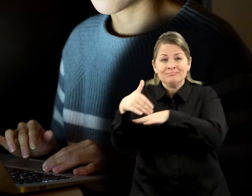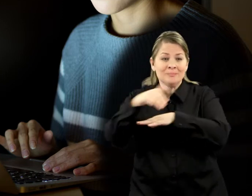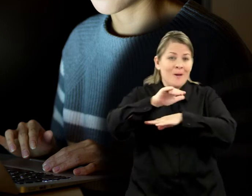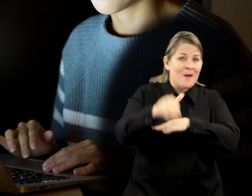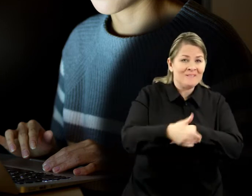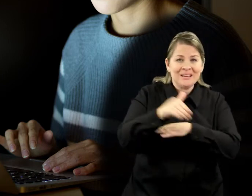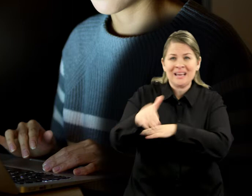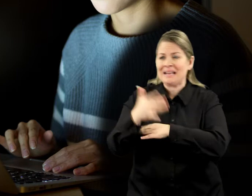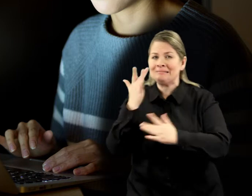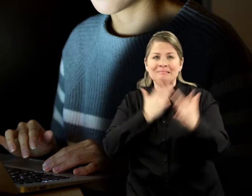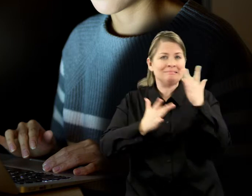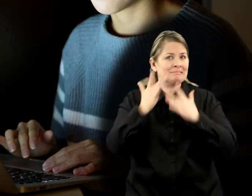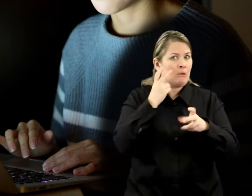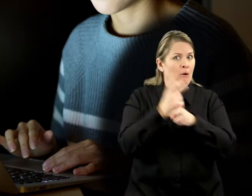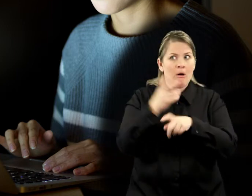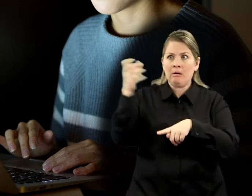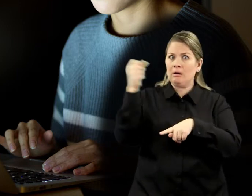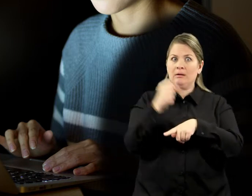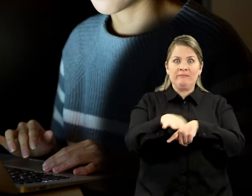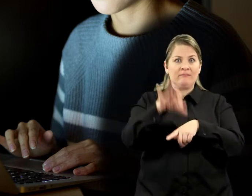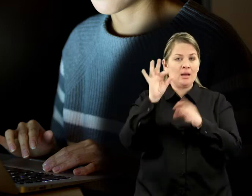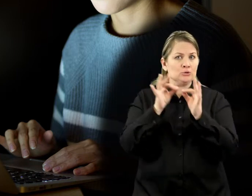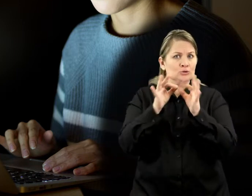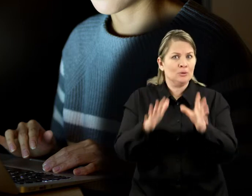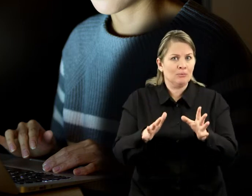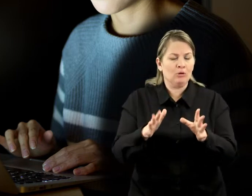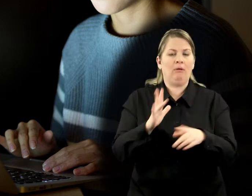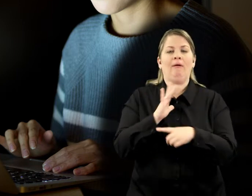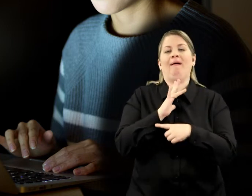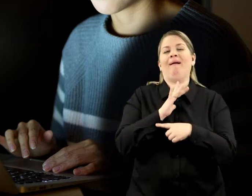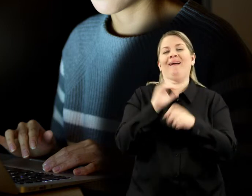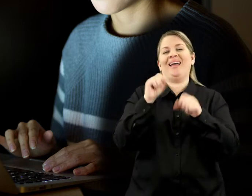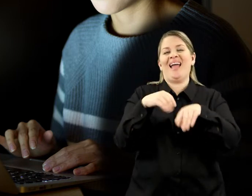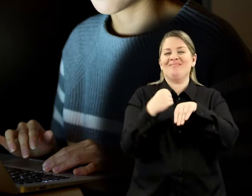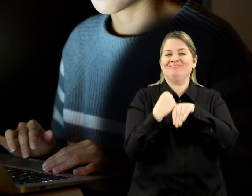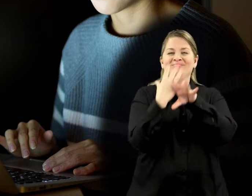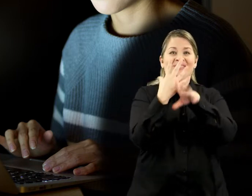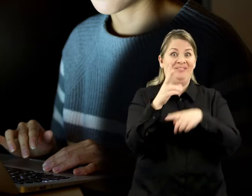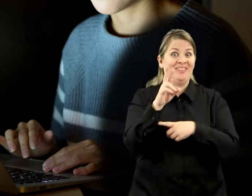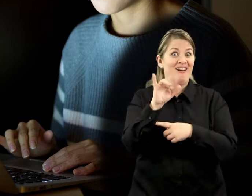when scheduling a qualified on-site interpreter may be more challenging.